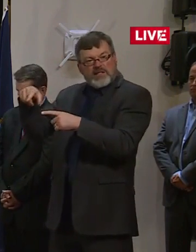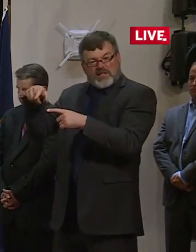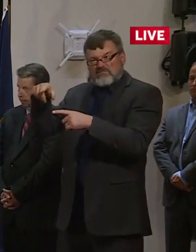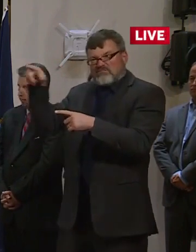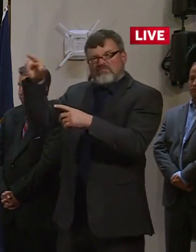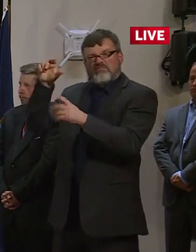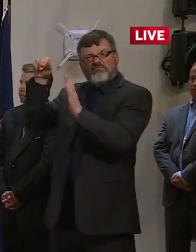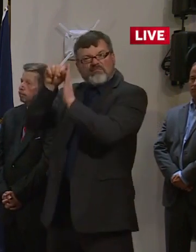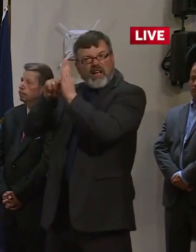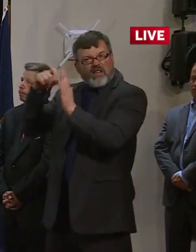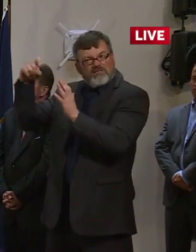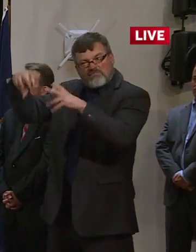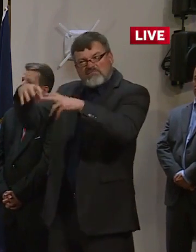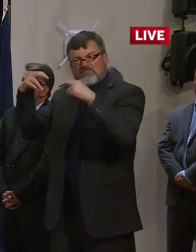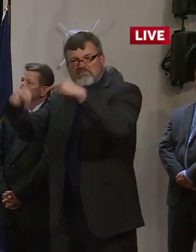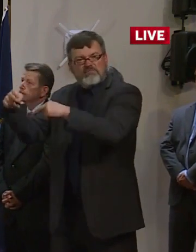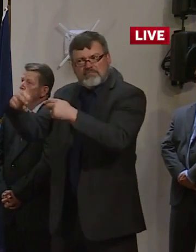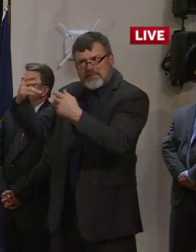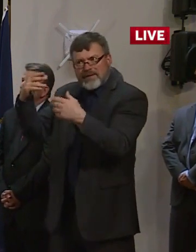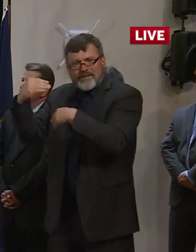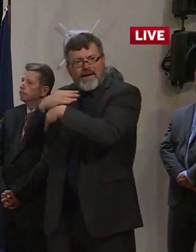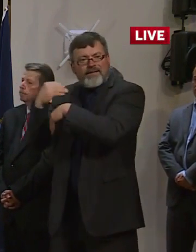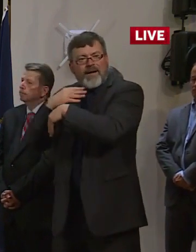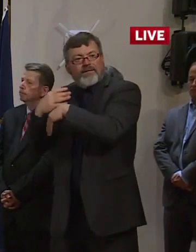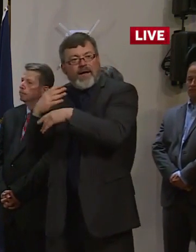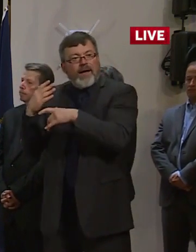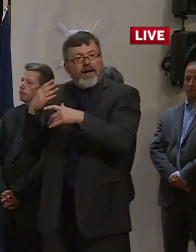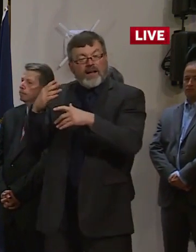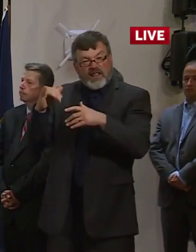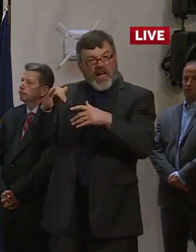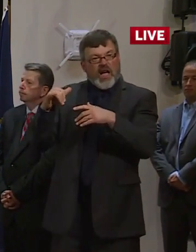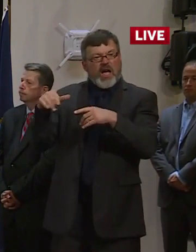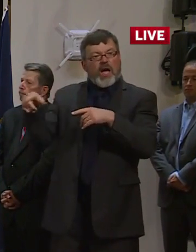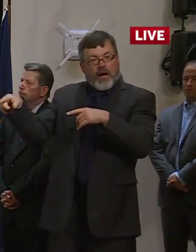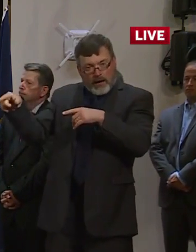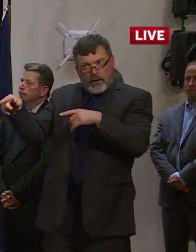THEIR TEAMS, WHO KEPT THE STATE GOVERNMENT FULLY OPERATIONAL,